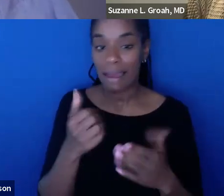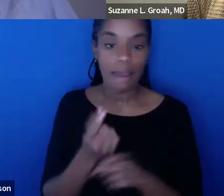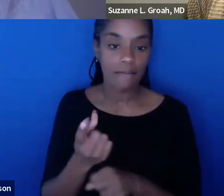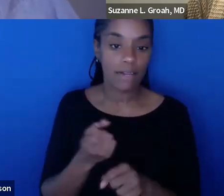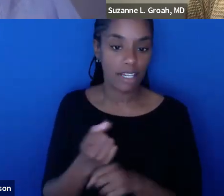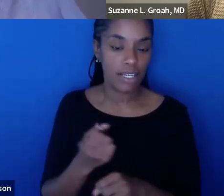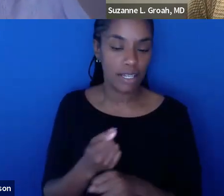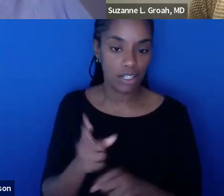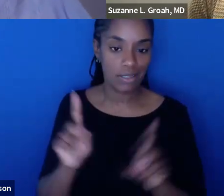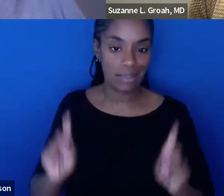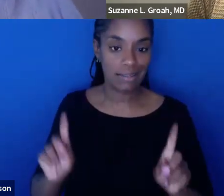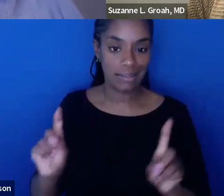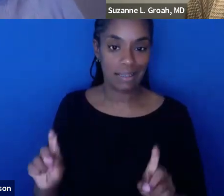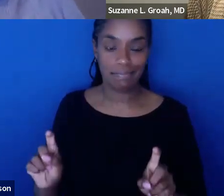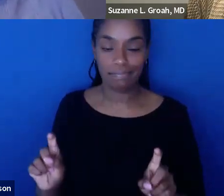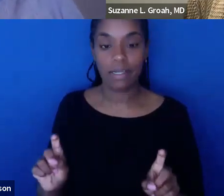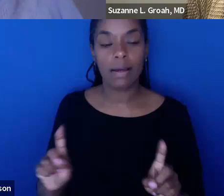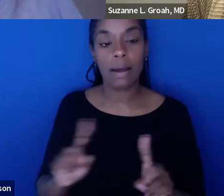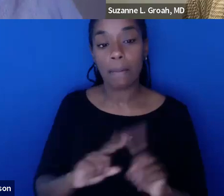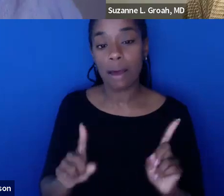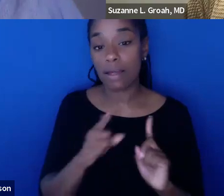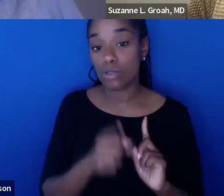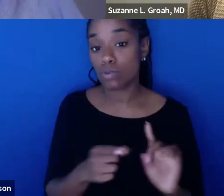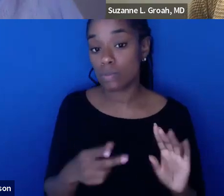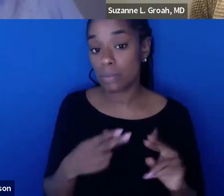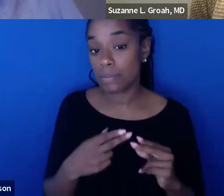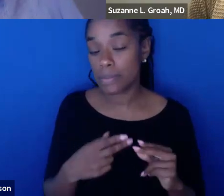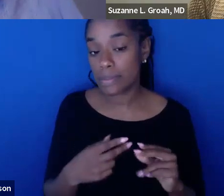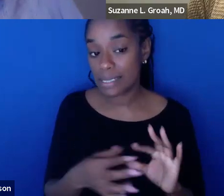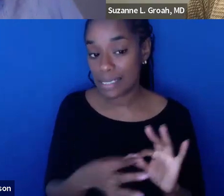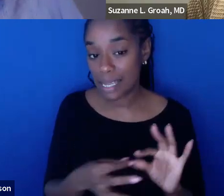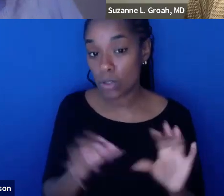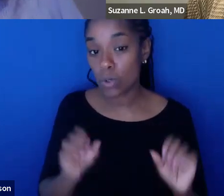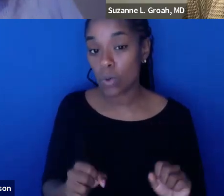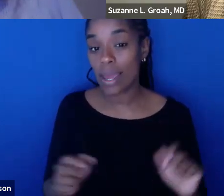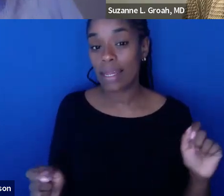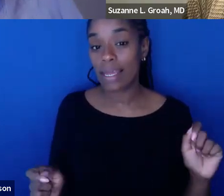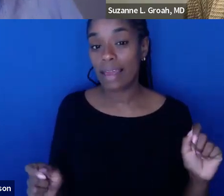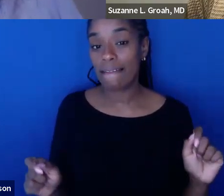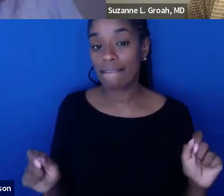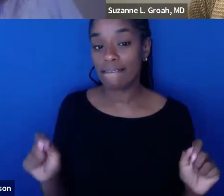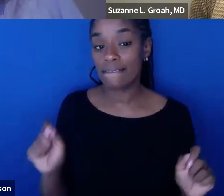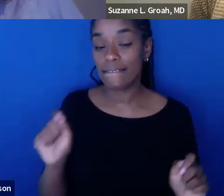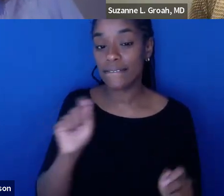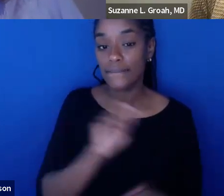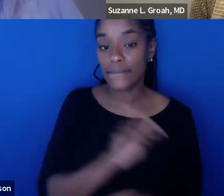But yet, as you said, you can evolve and the neurogenic bladder can change over time.